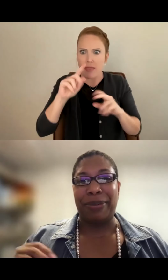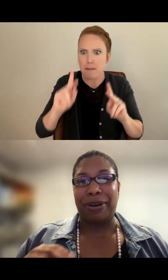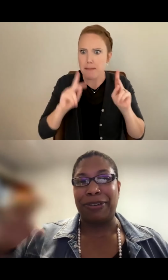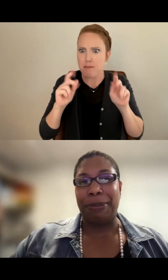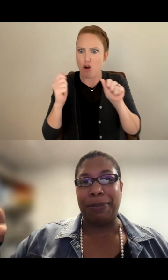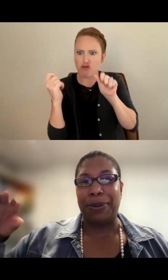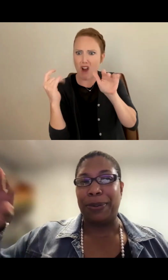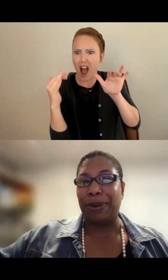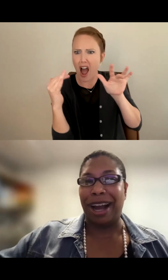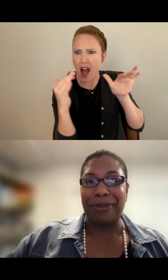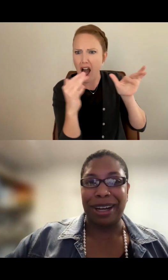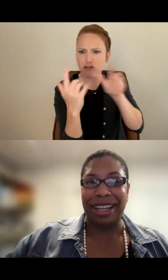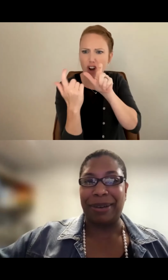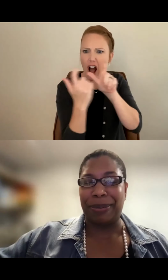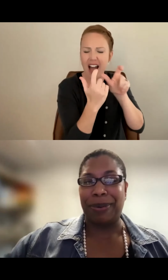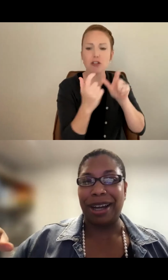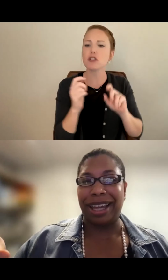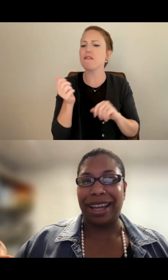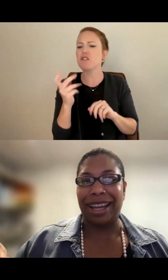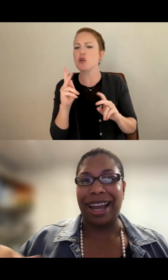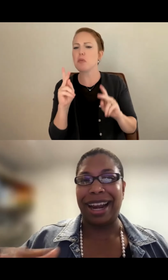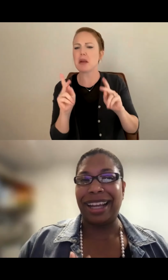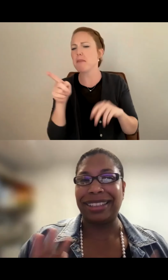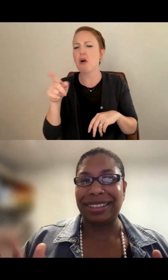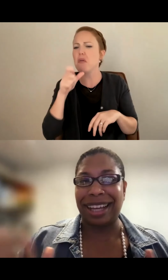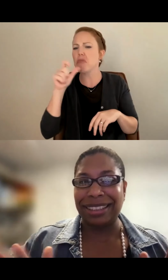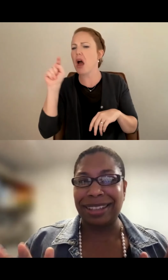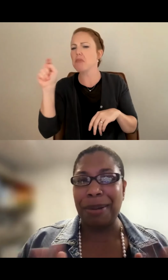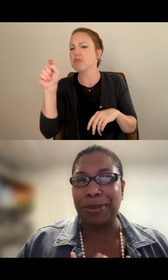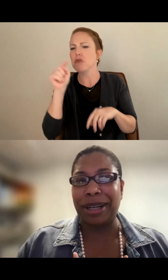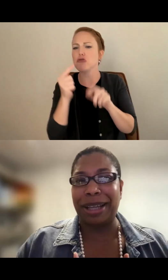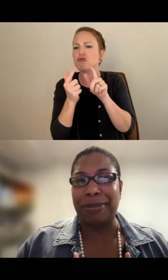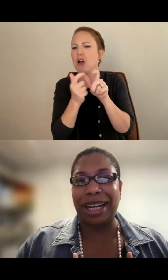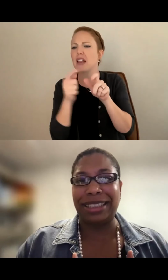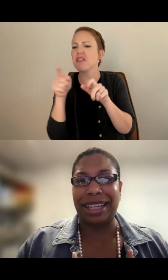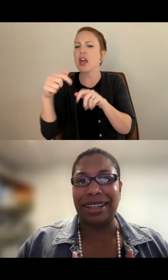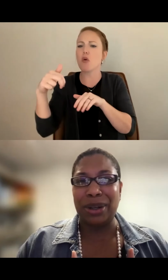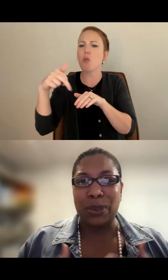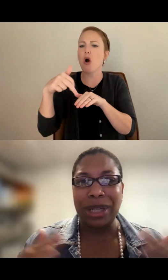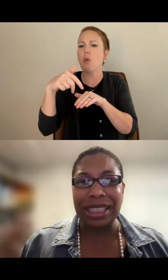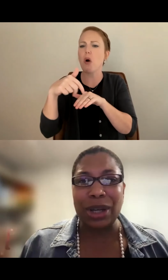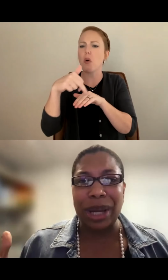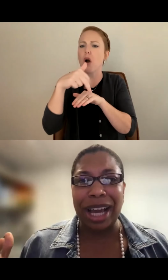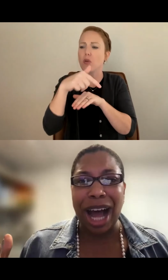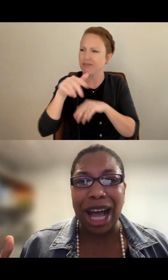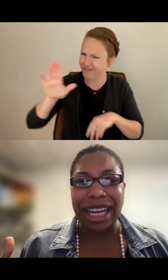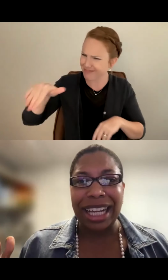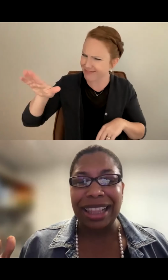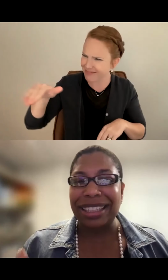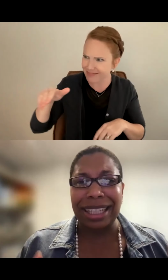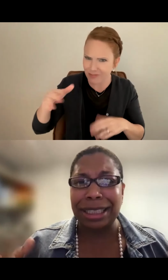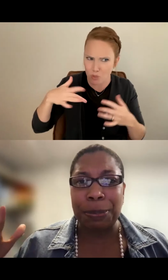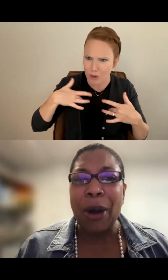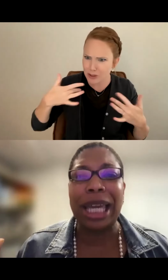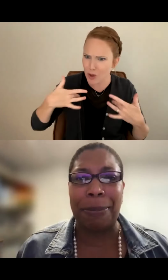There were a few people who are not running. They were walking. I stopped one of them and I said it, "what is going on?" They said "It's Pokemon."